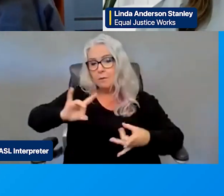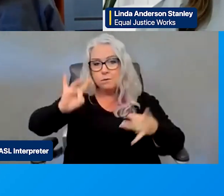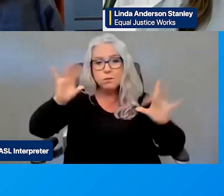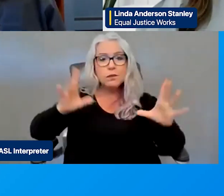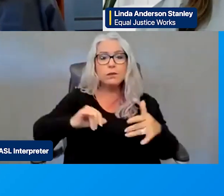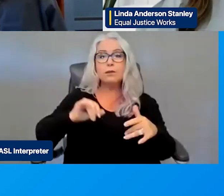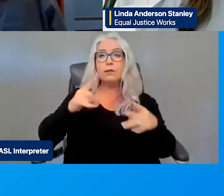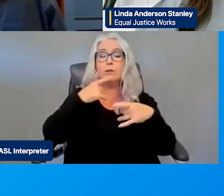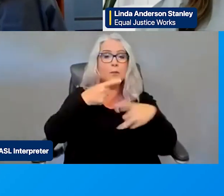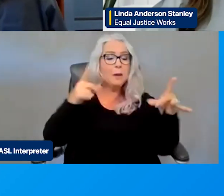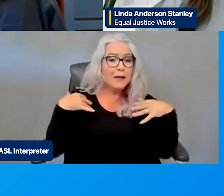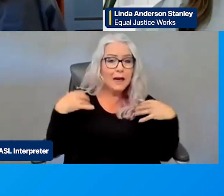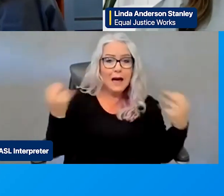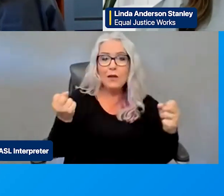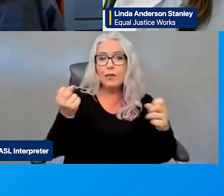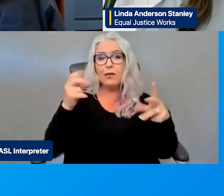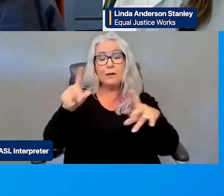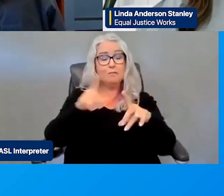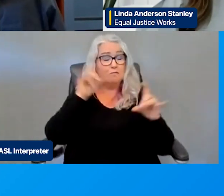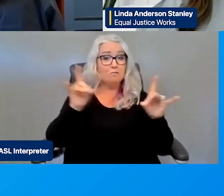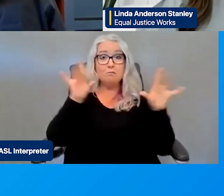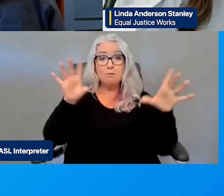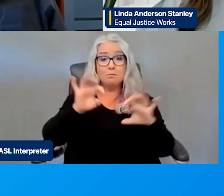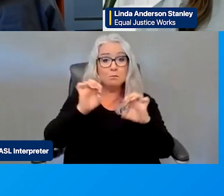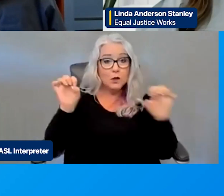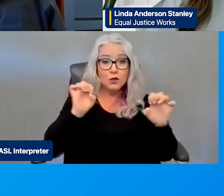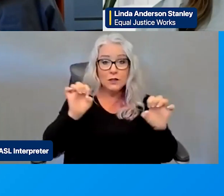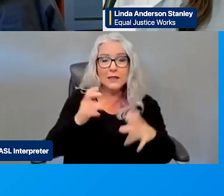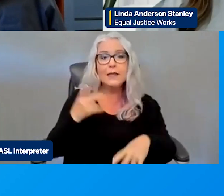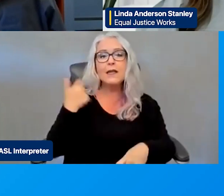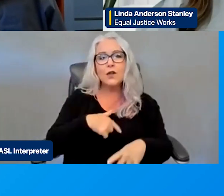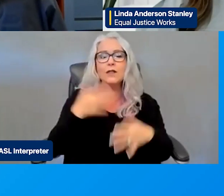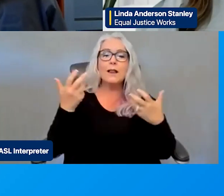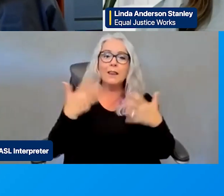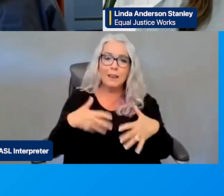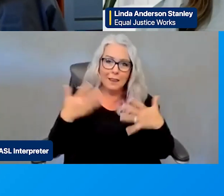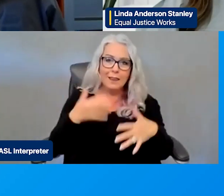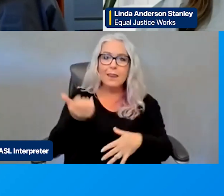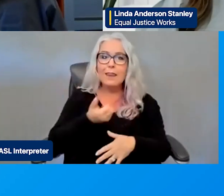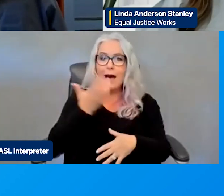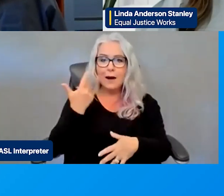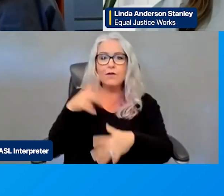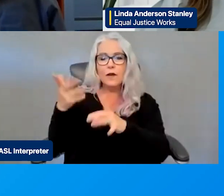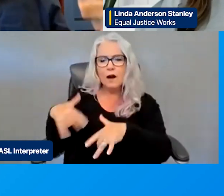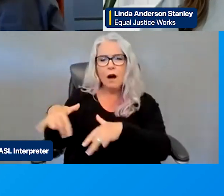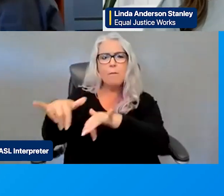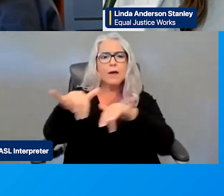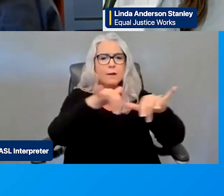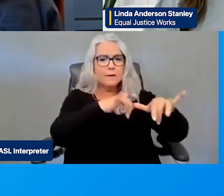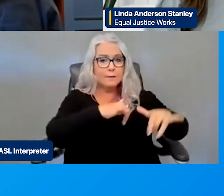We know we will be more. And there is such a commonality with what our obstacles are. And the other thing that is so